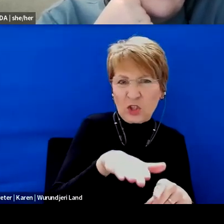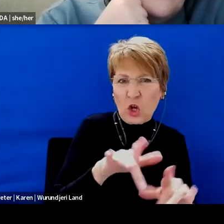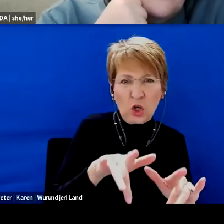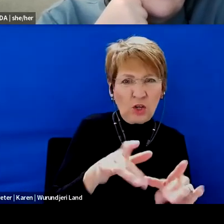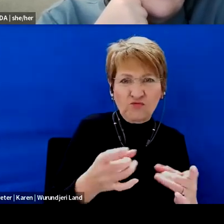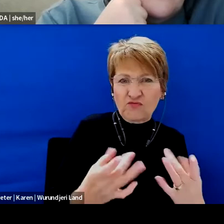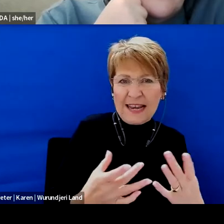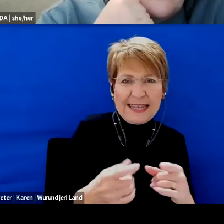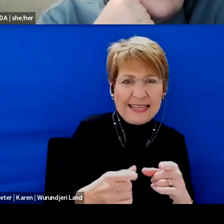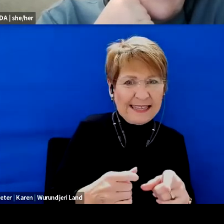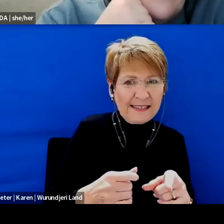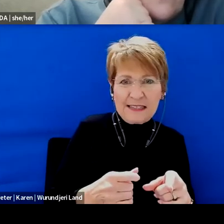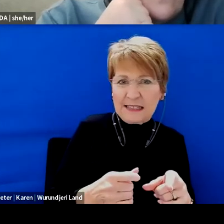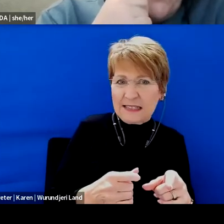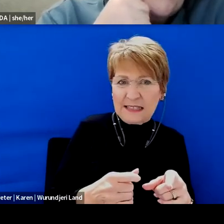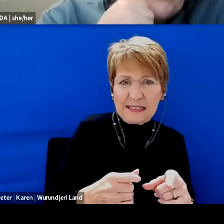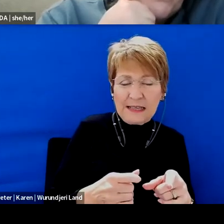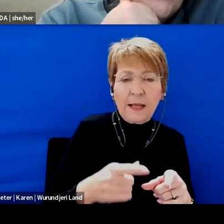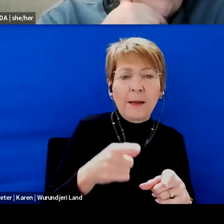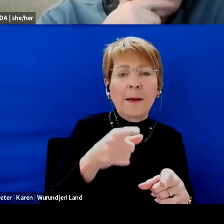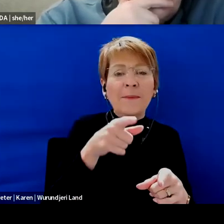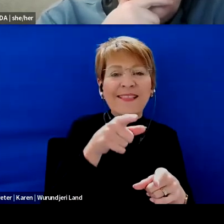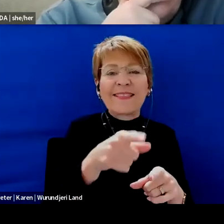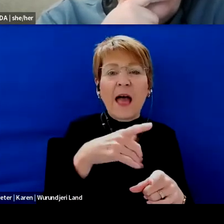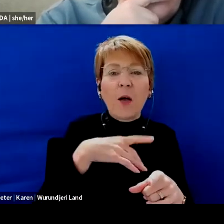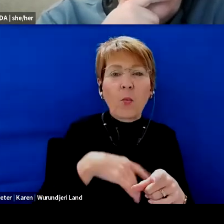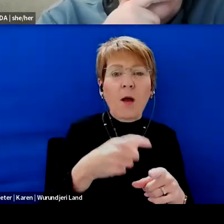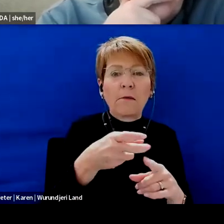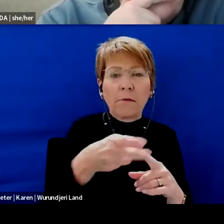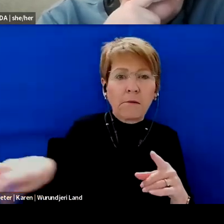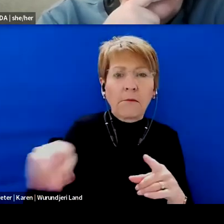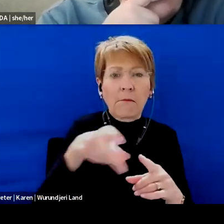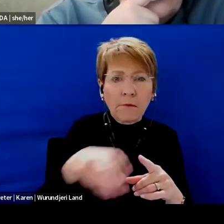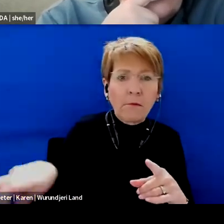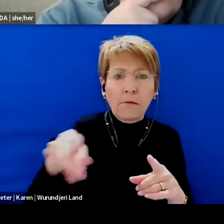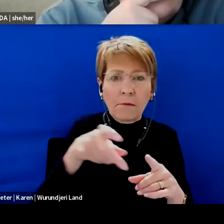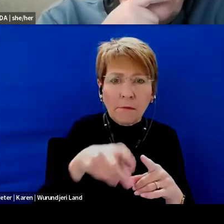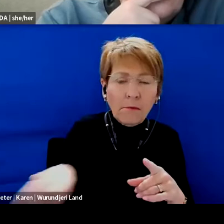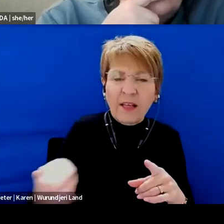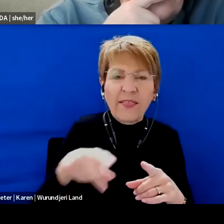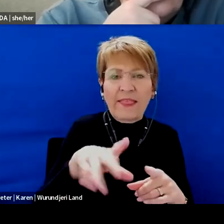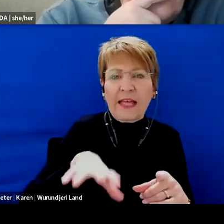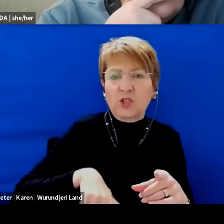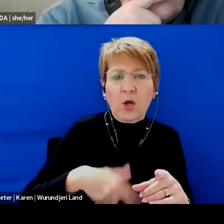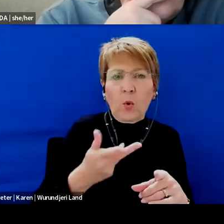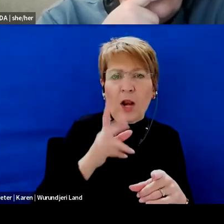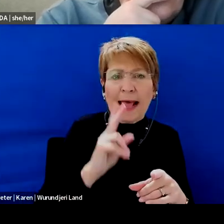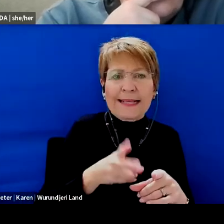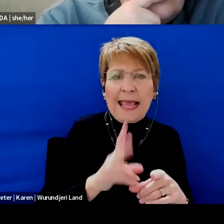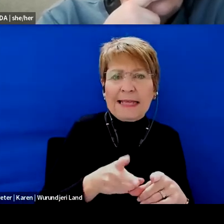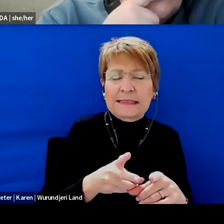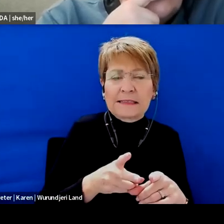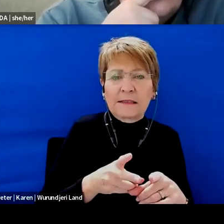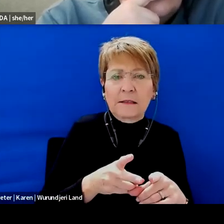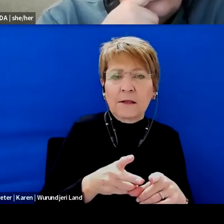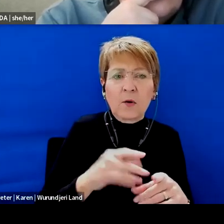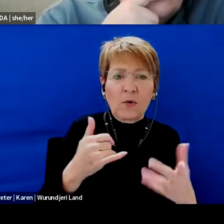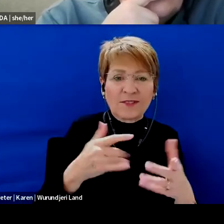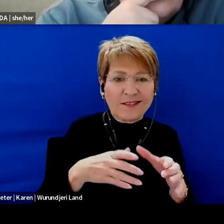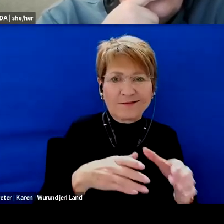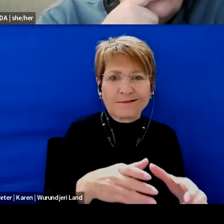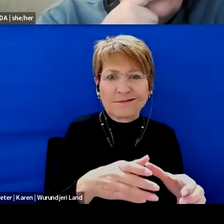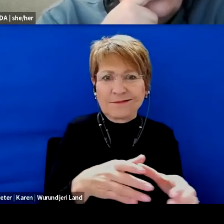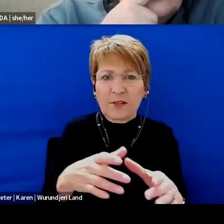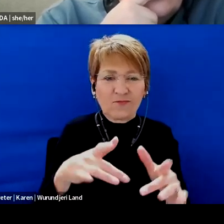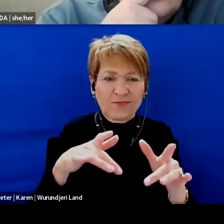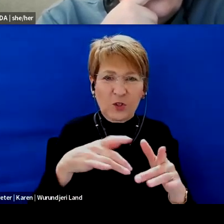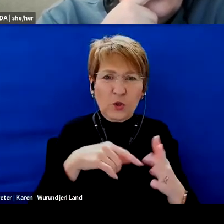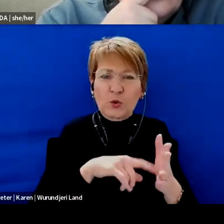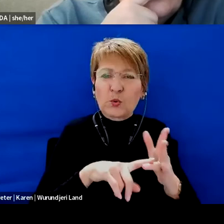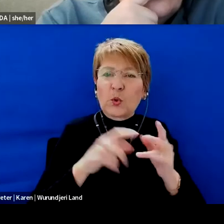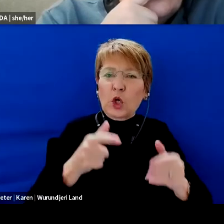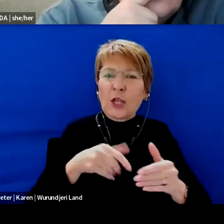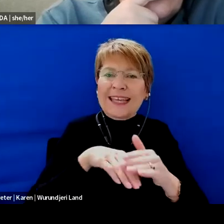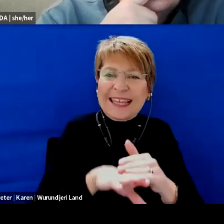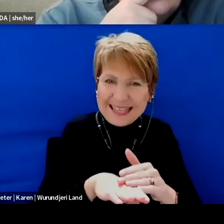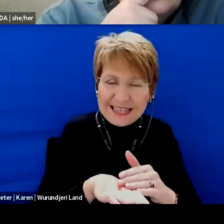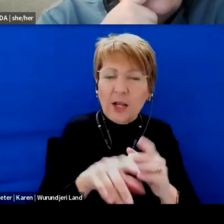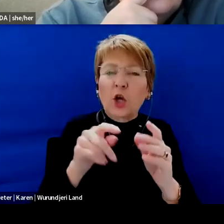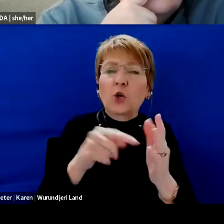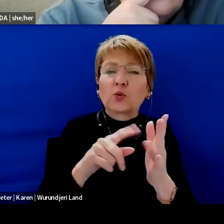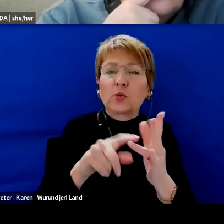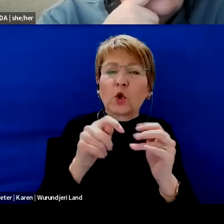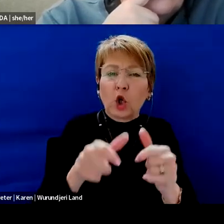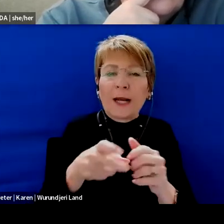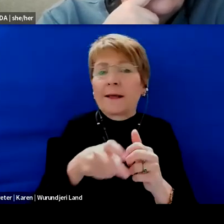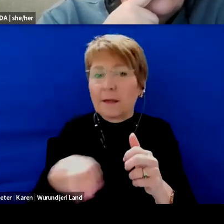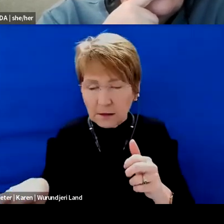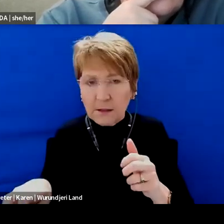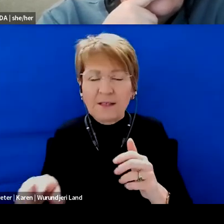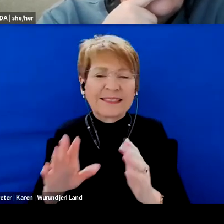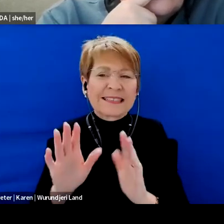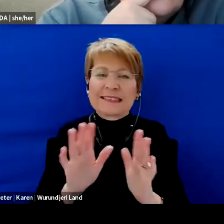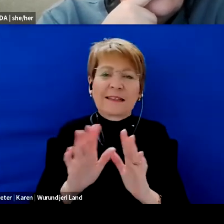And because of that, I guess potential bias, I think there have been instances where children have been sent to the candy when they're not necessarily ready so I think really, if that's not a viable solution for you to get an answer I really think it's